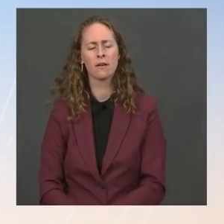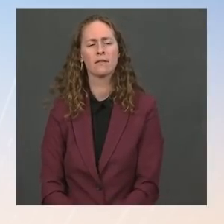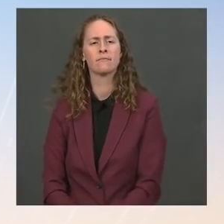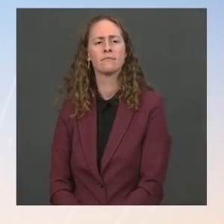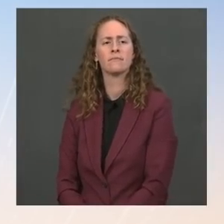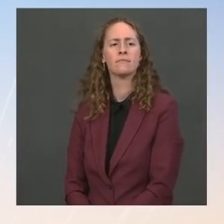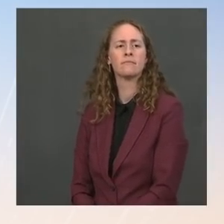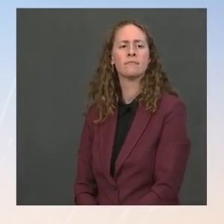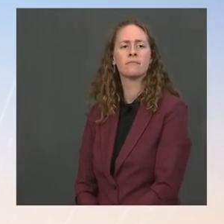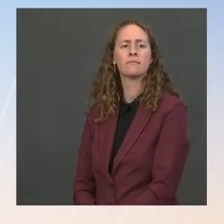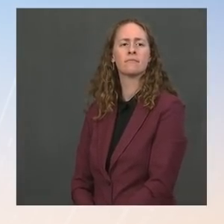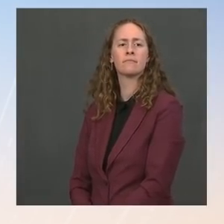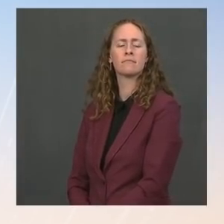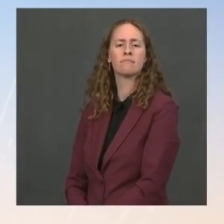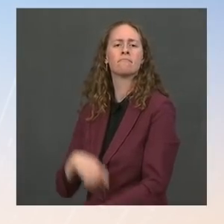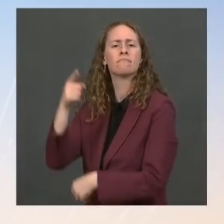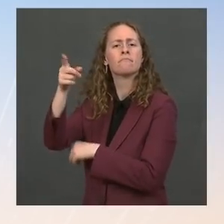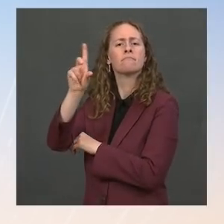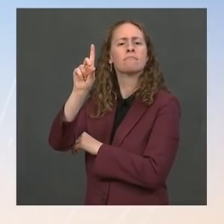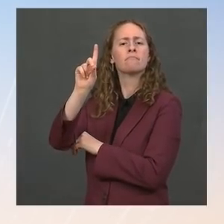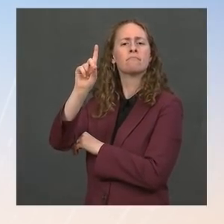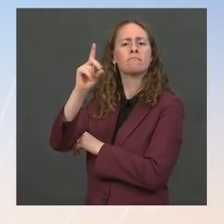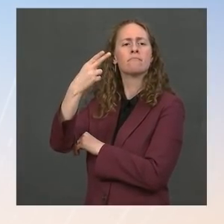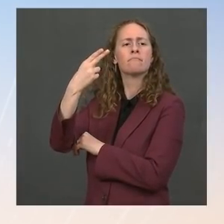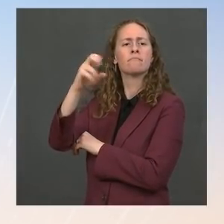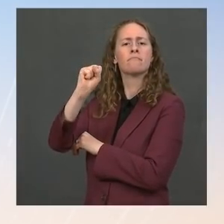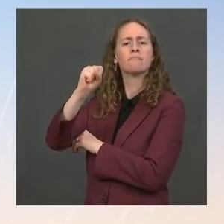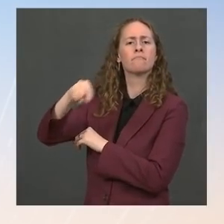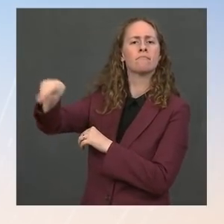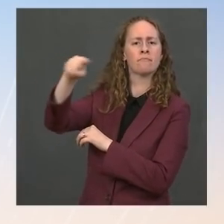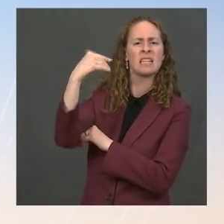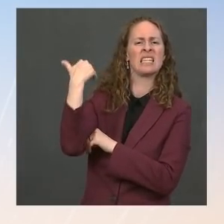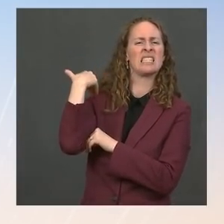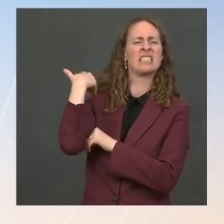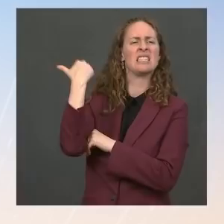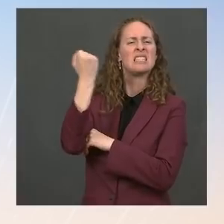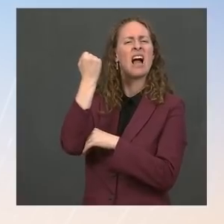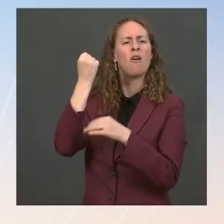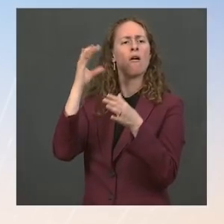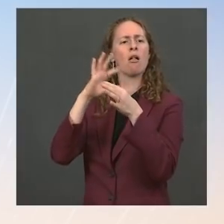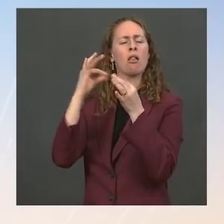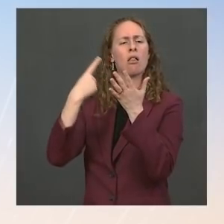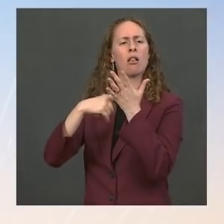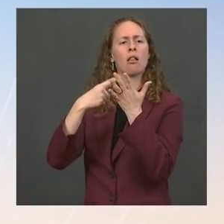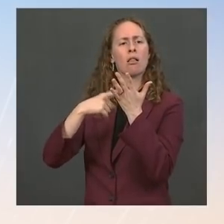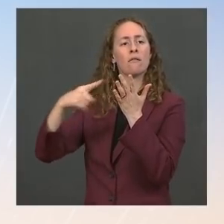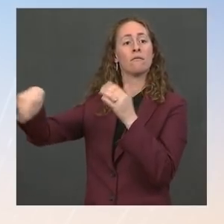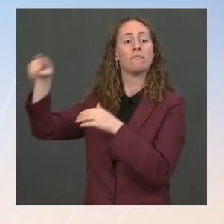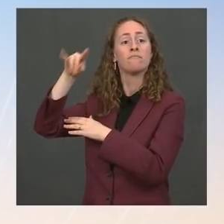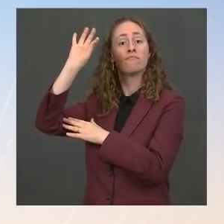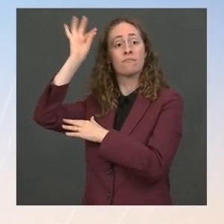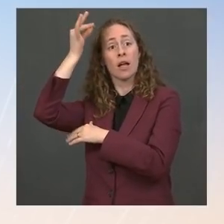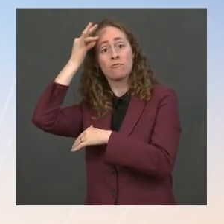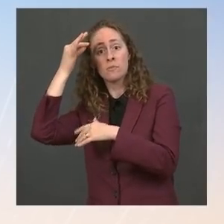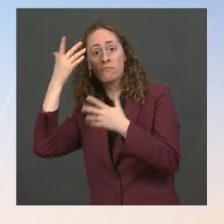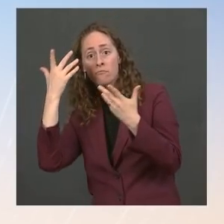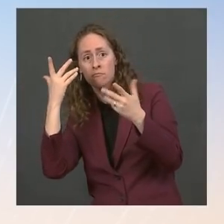said Saturday that federal agencies will be partnering with the Haitian government to provide assistance to the returnees.